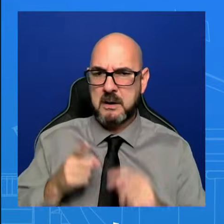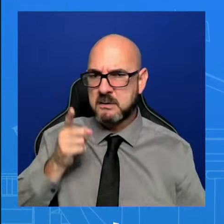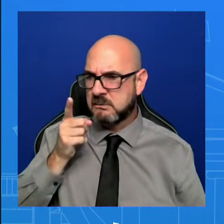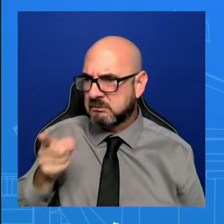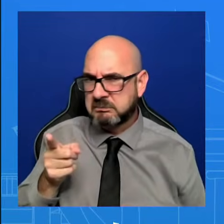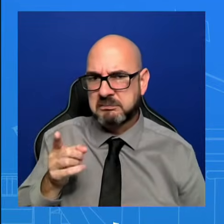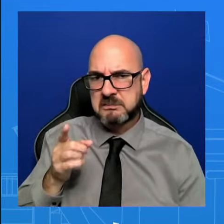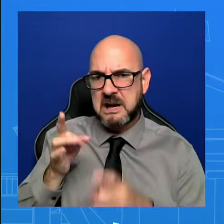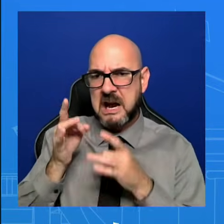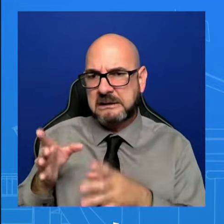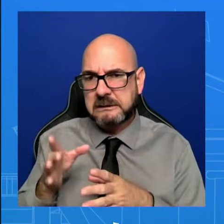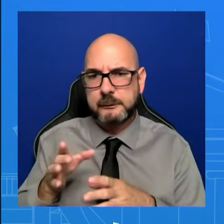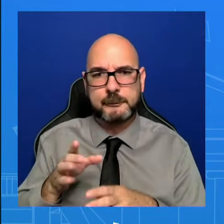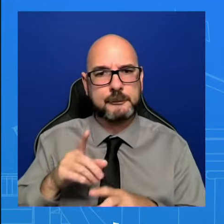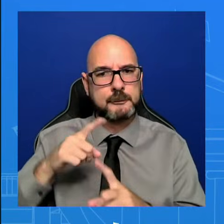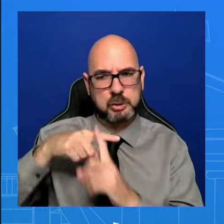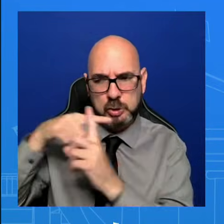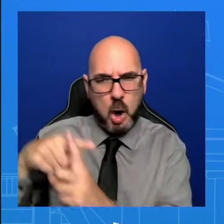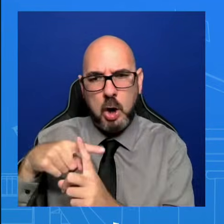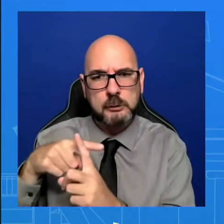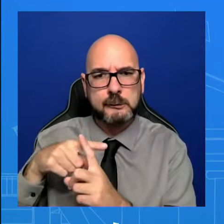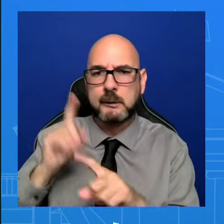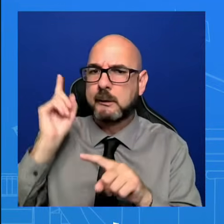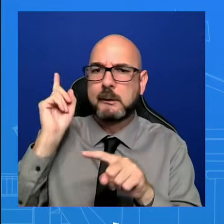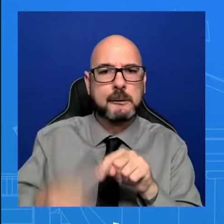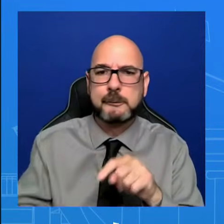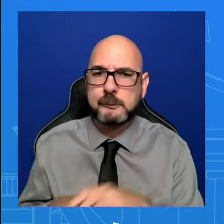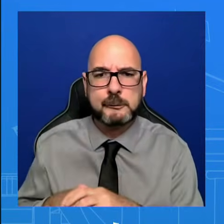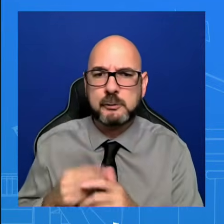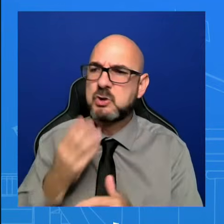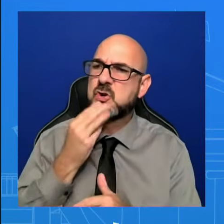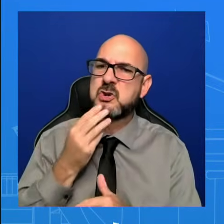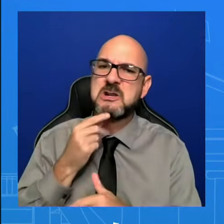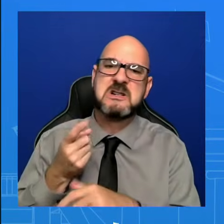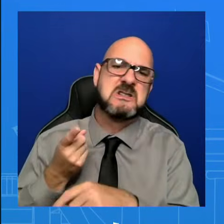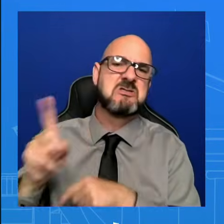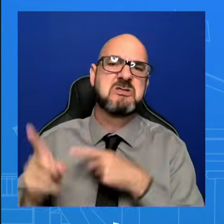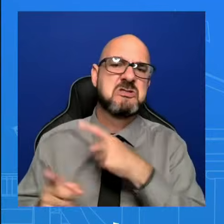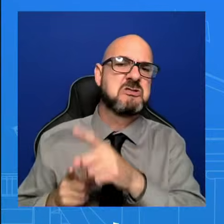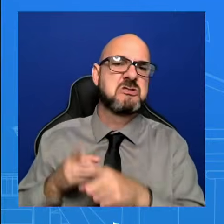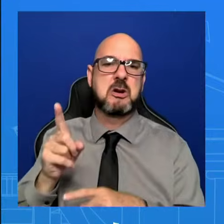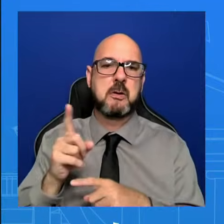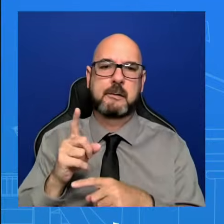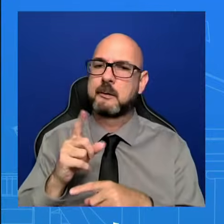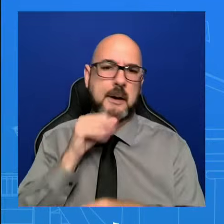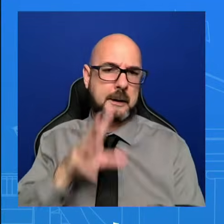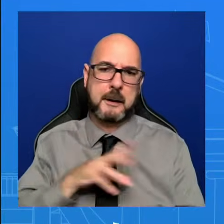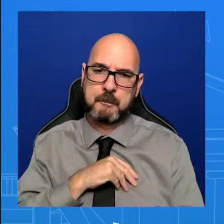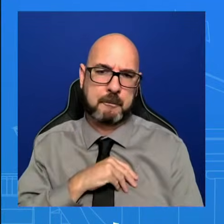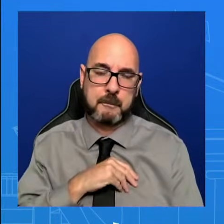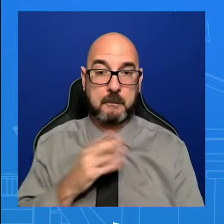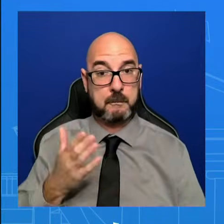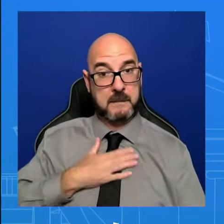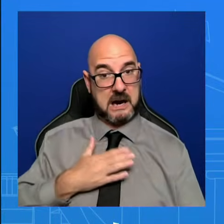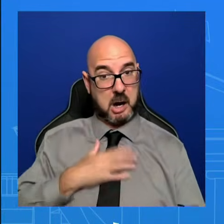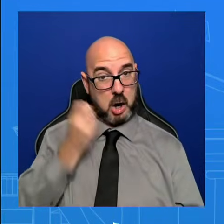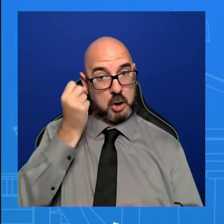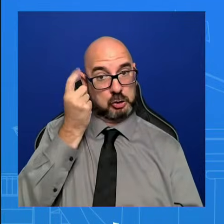That is something that this President believes. We also understand, as I just stated to your colleague, that many communities -- this is a painful time